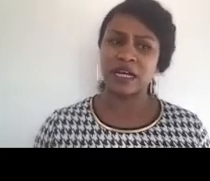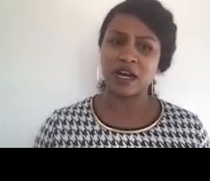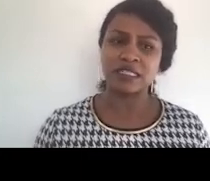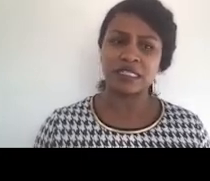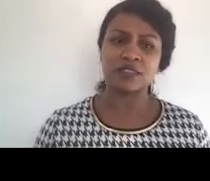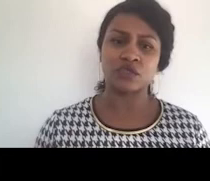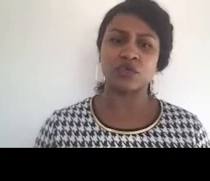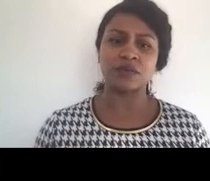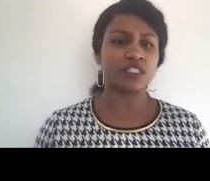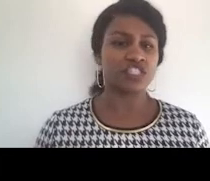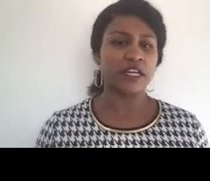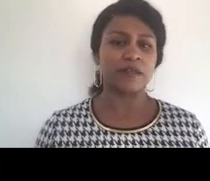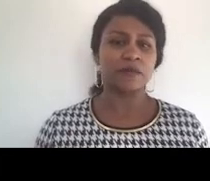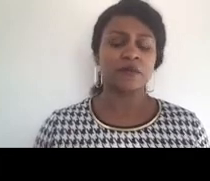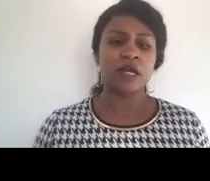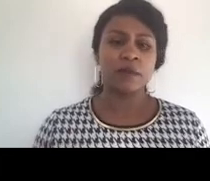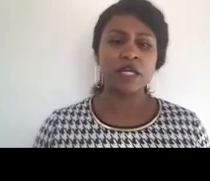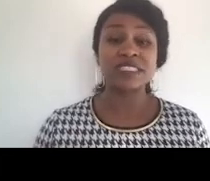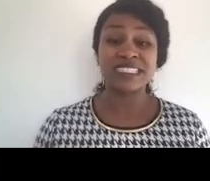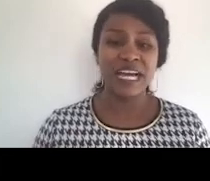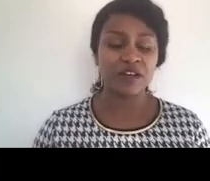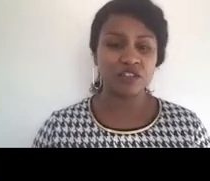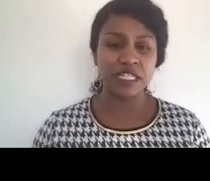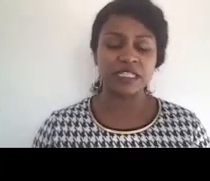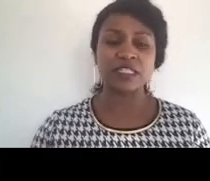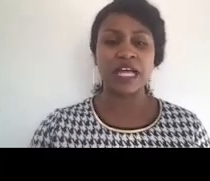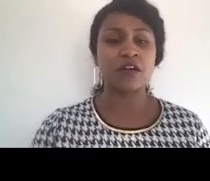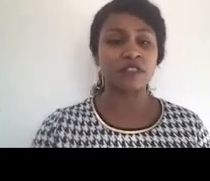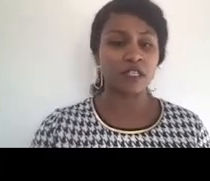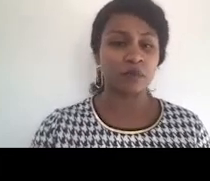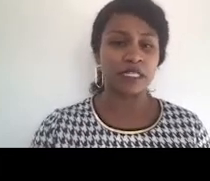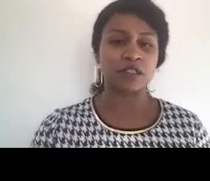aren't their stories being shared? Because there's a lack of training, there's a lack of development